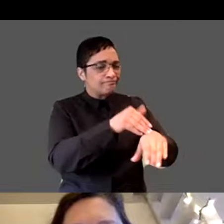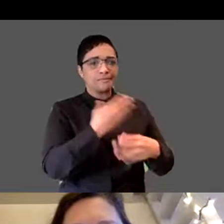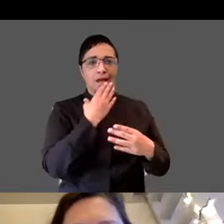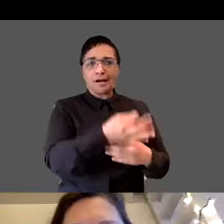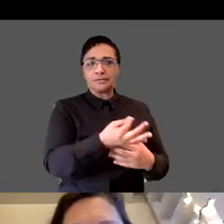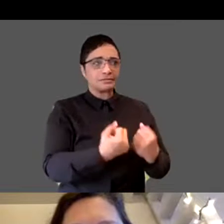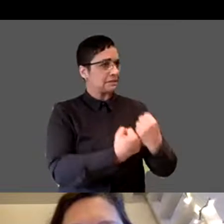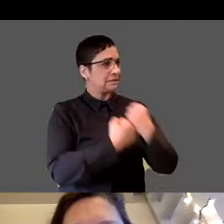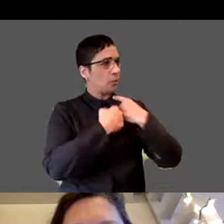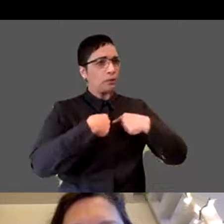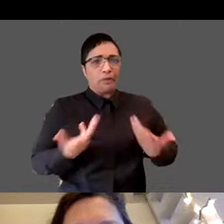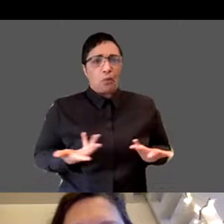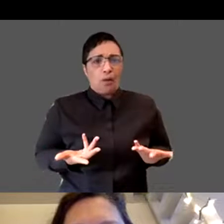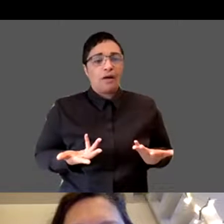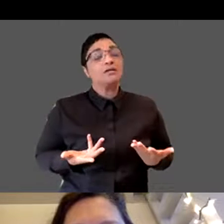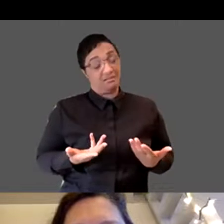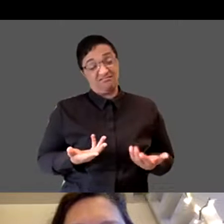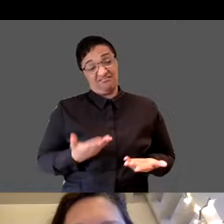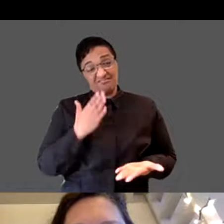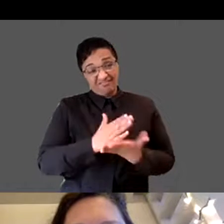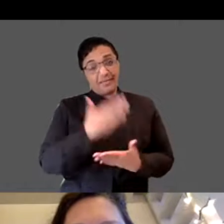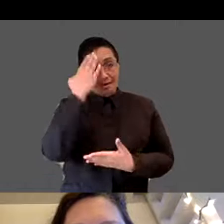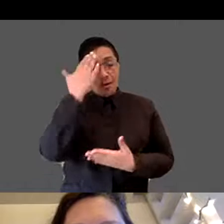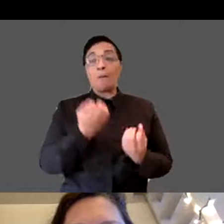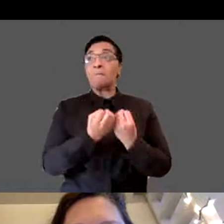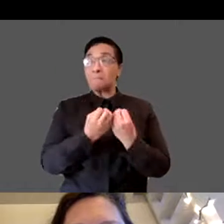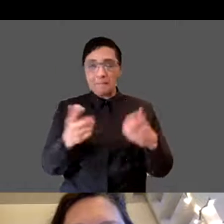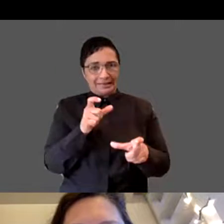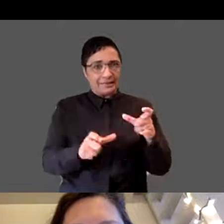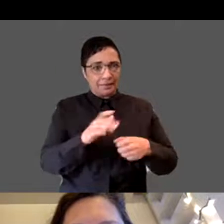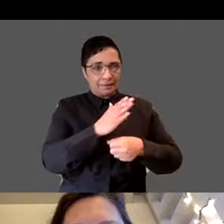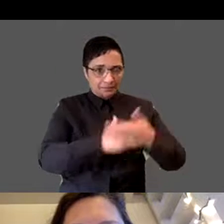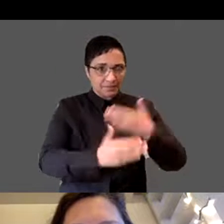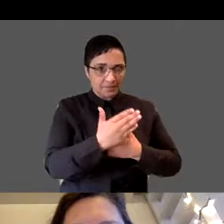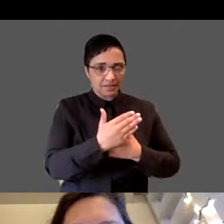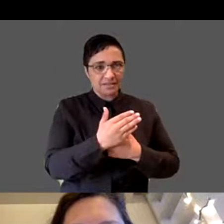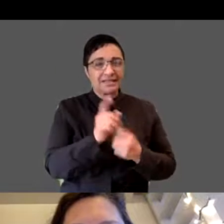So the fact that a lot of persons with disabilities, and I would say especially those with psychosocial